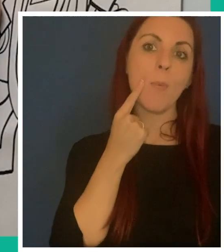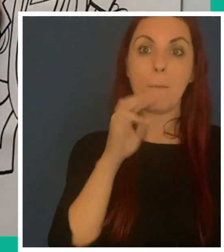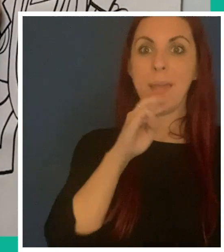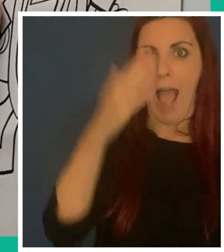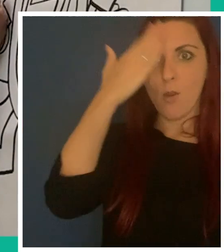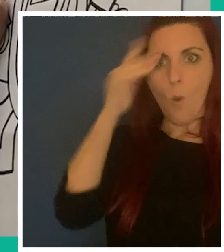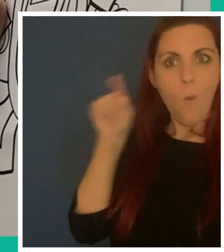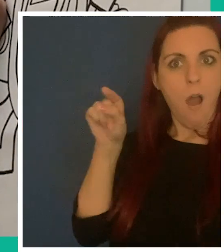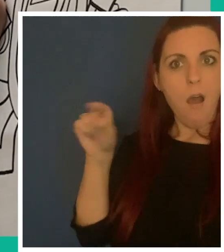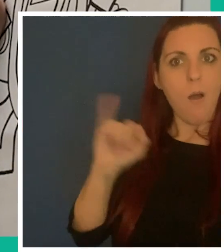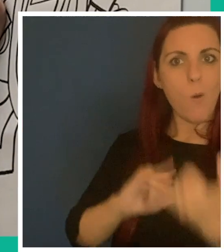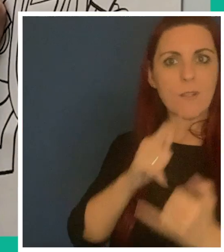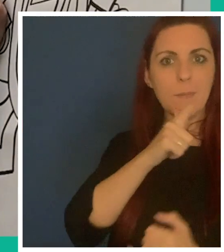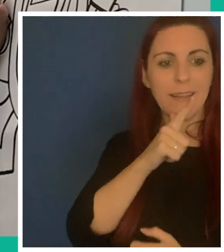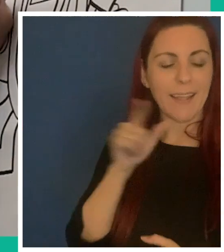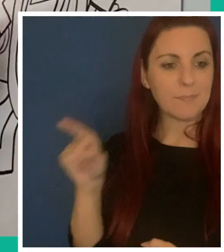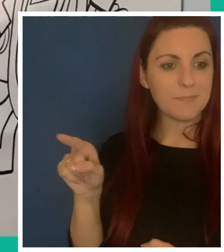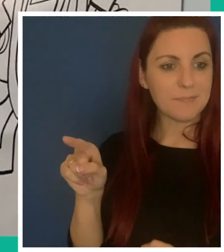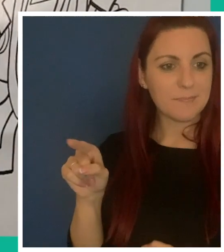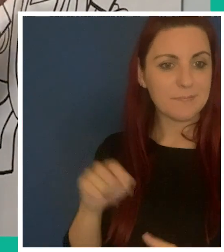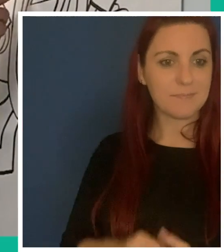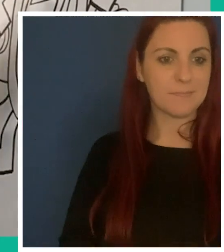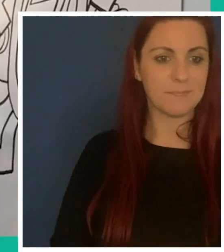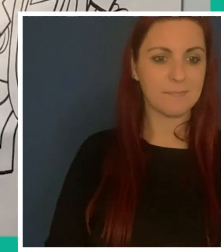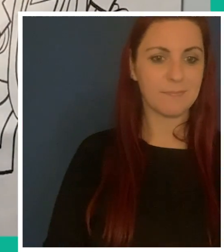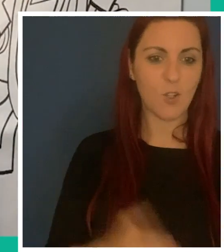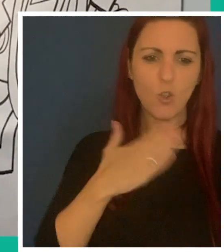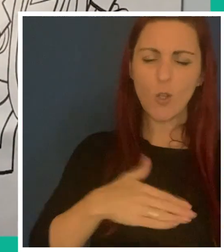So that's just that little spiky little curve that goes around to the person who's speaking.